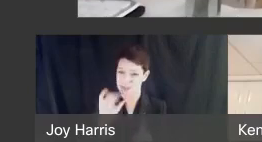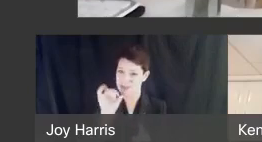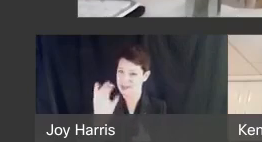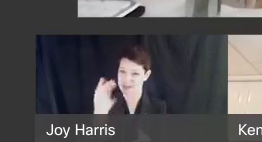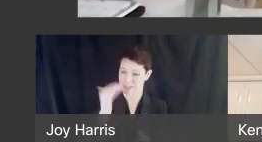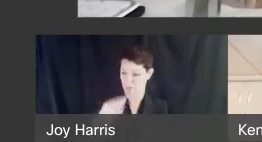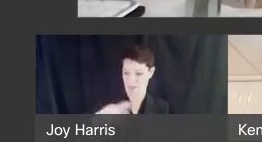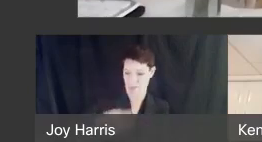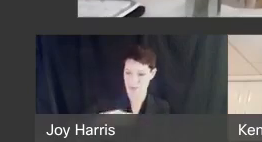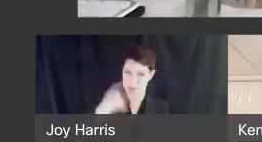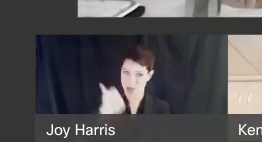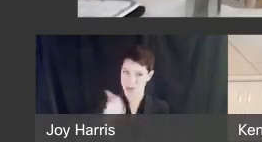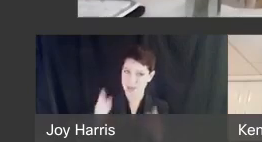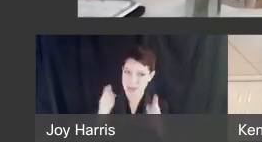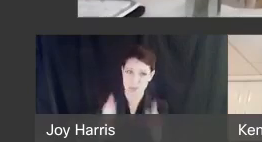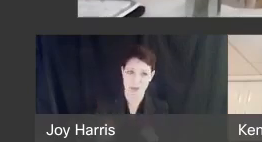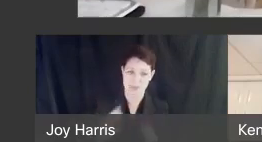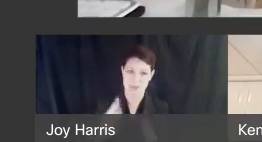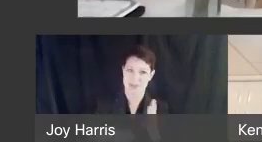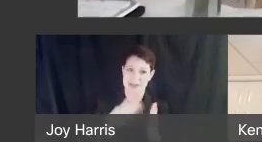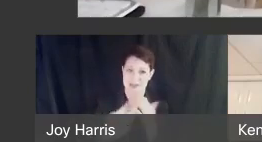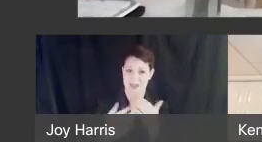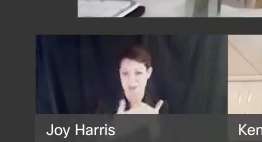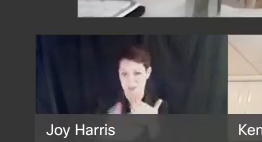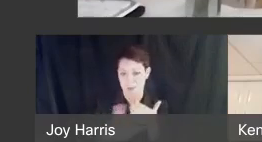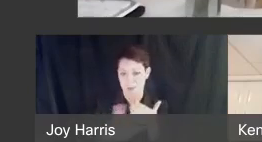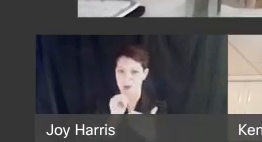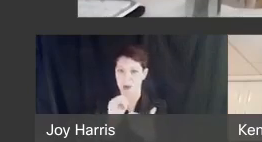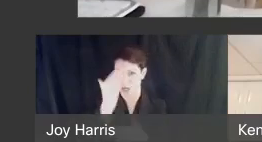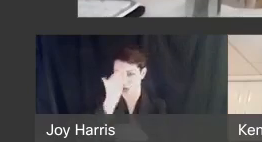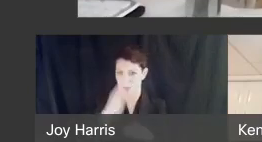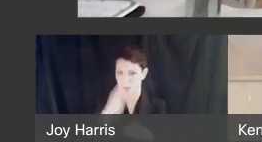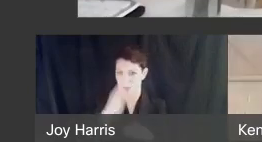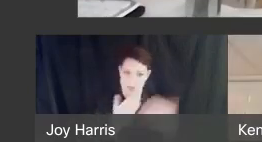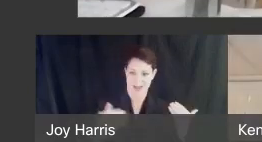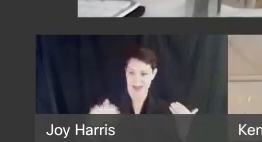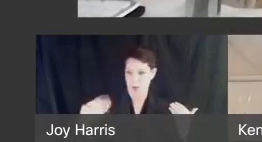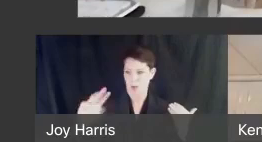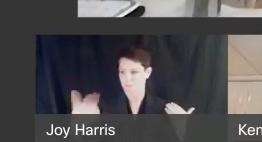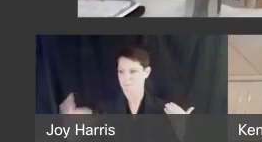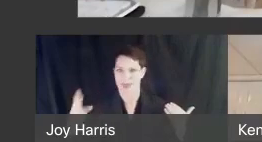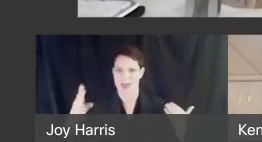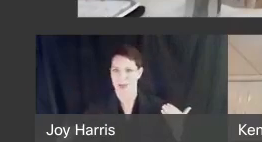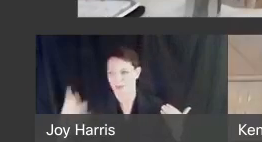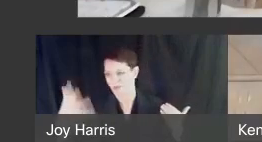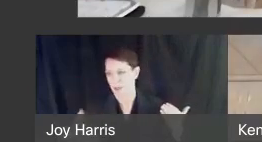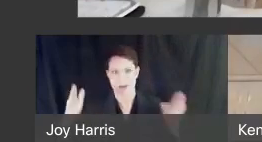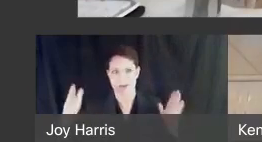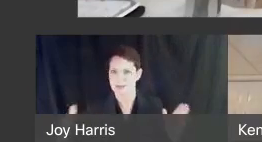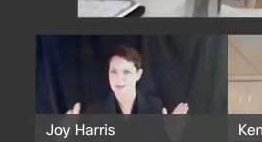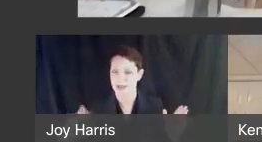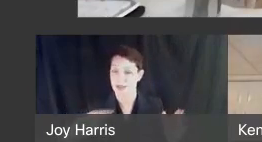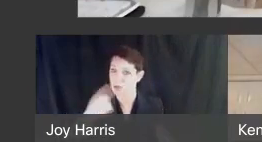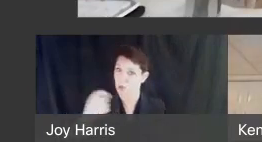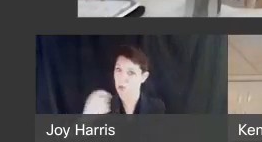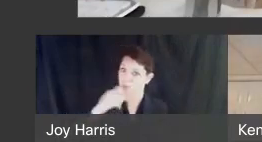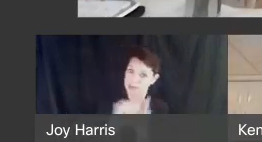scheduling that far out with with the unknowns between now and five months from now? Have you said that to the state and have they responded?